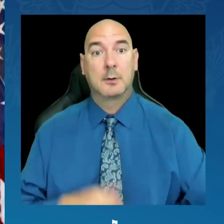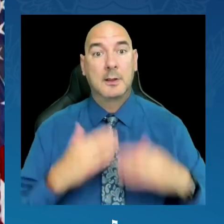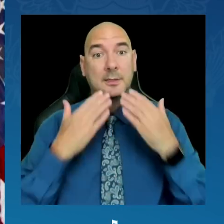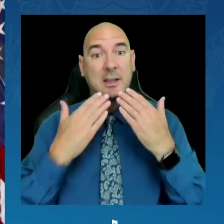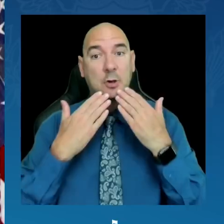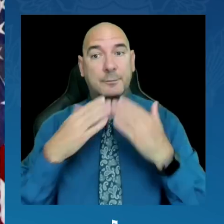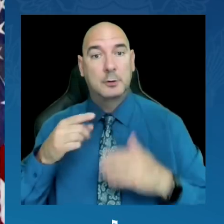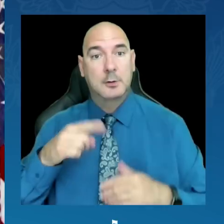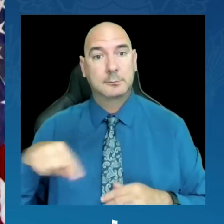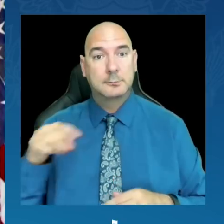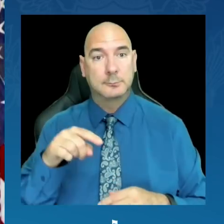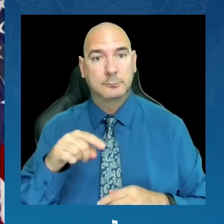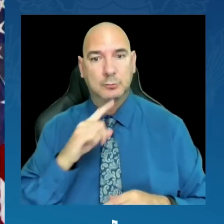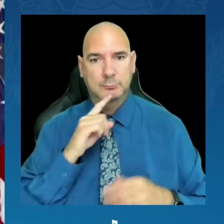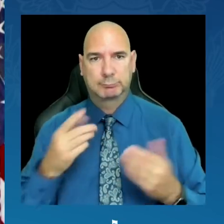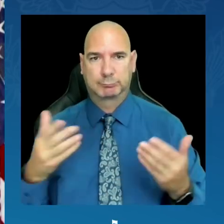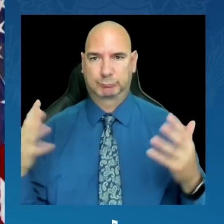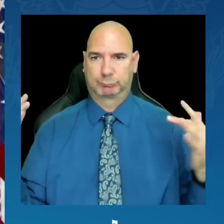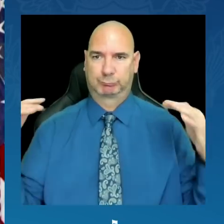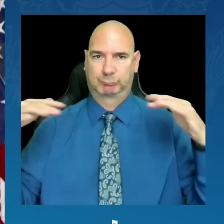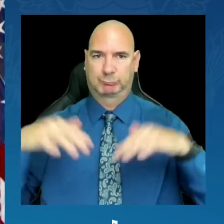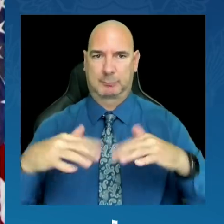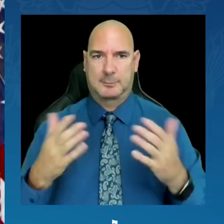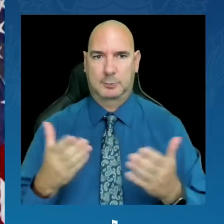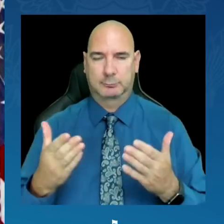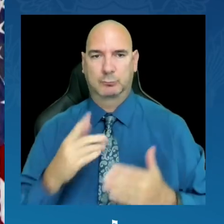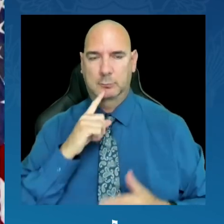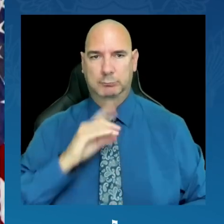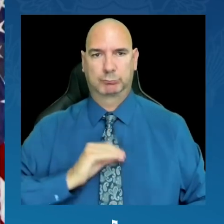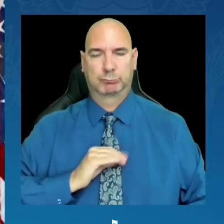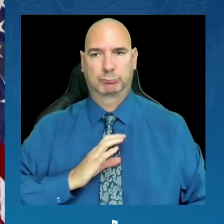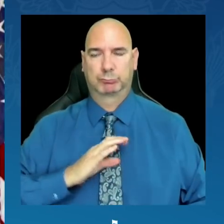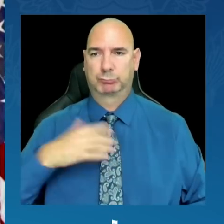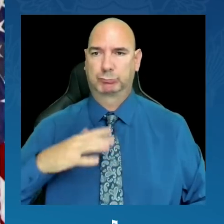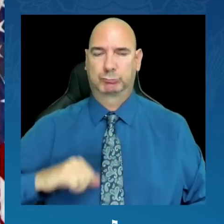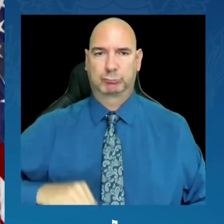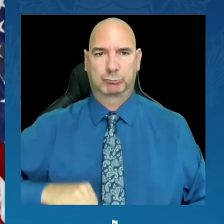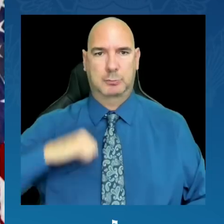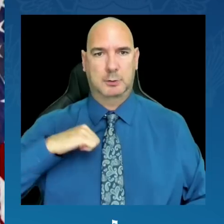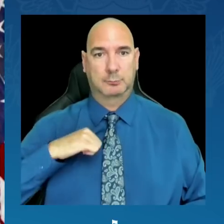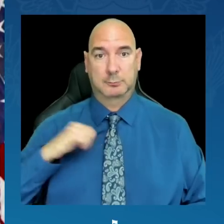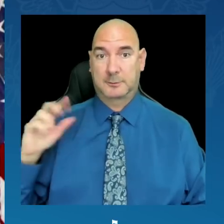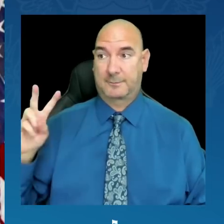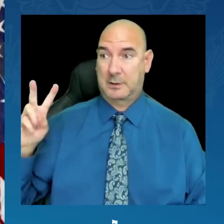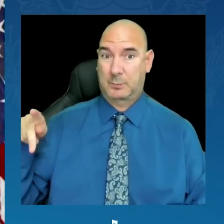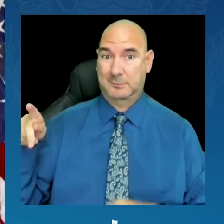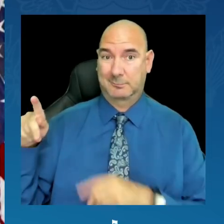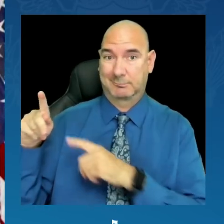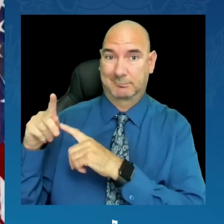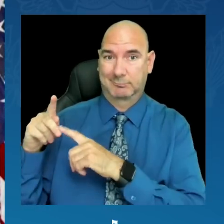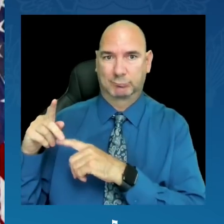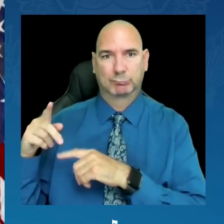I am so proud that the vice president has chosen to come to our community